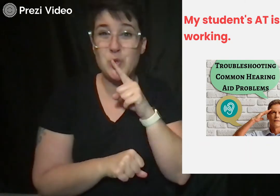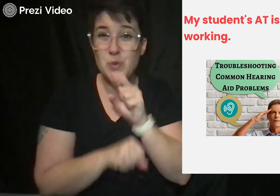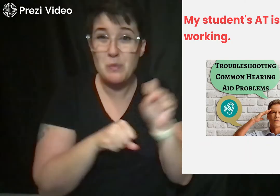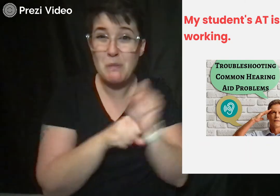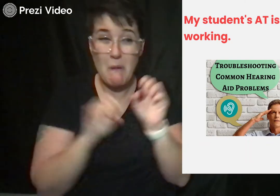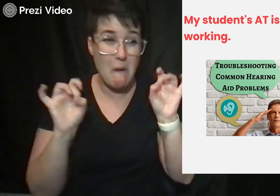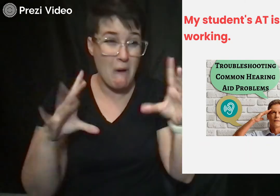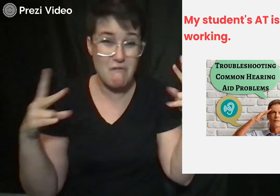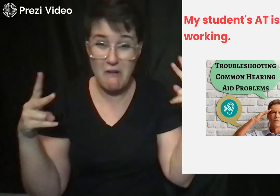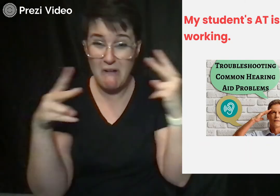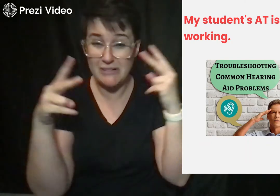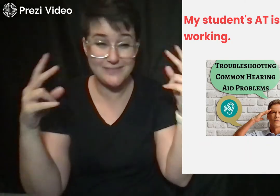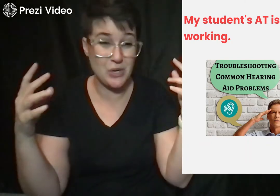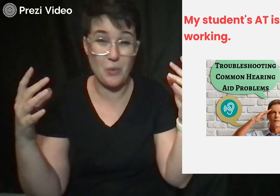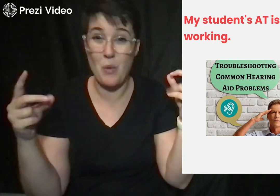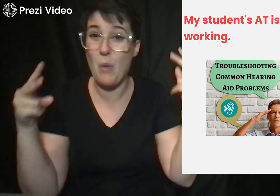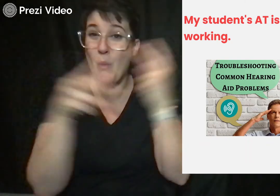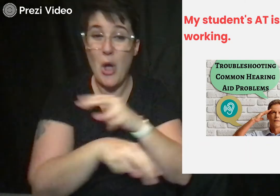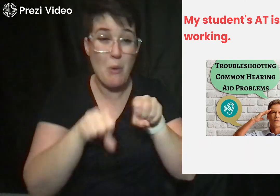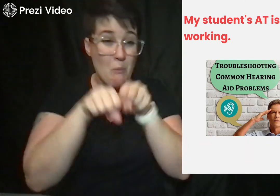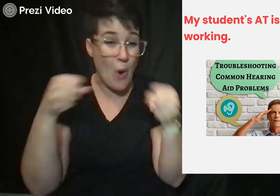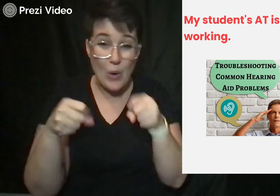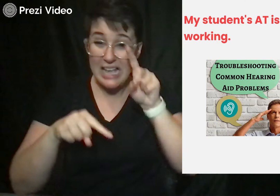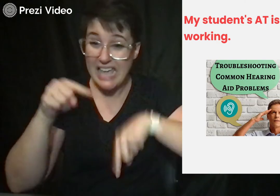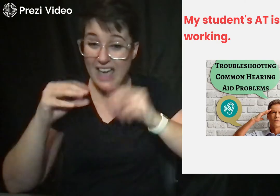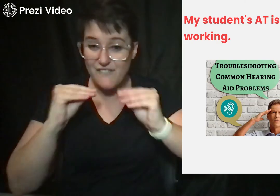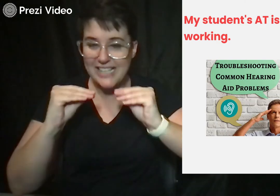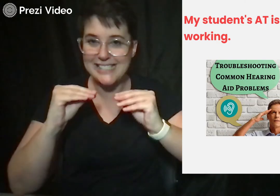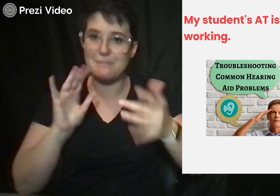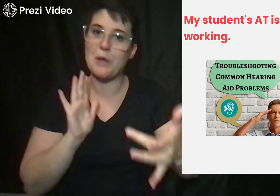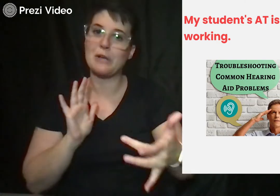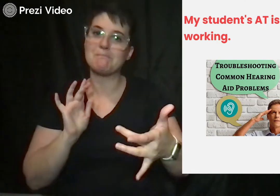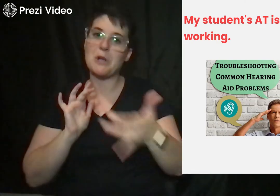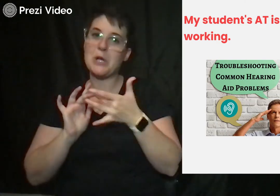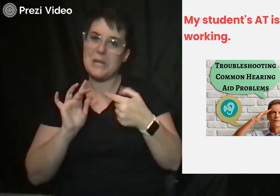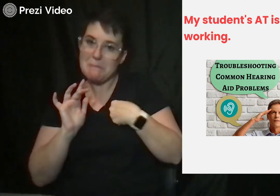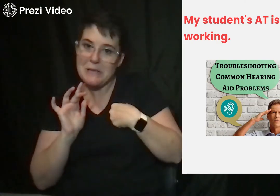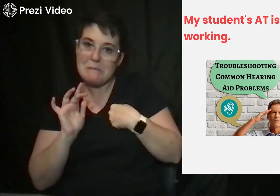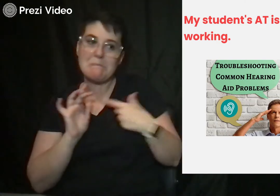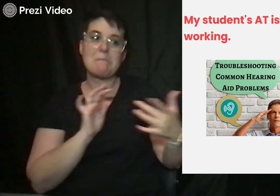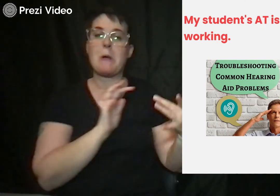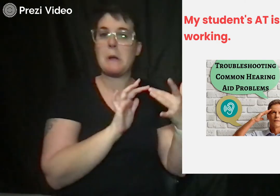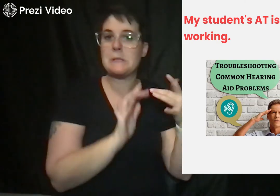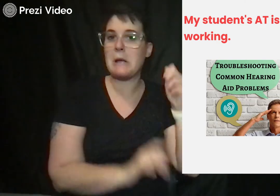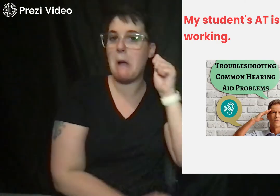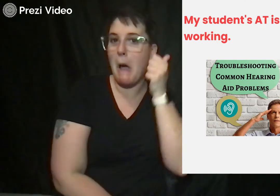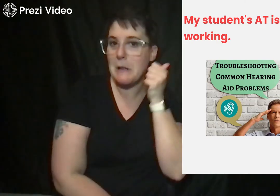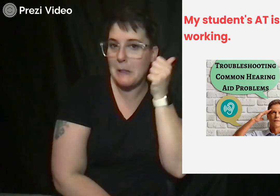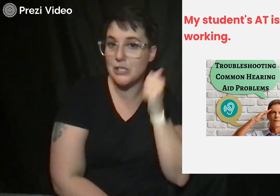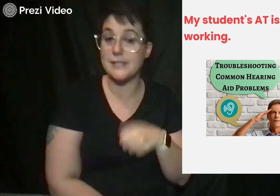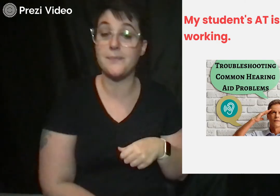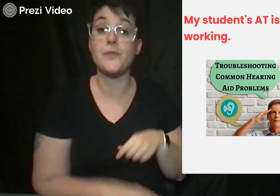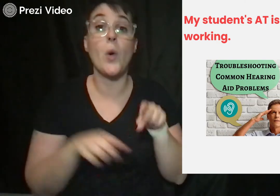If things go sideways, you can always contact me or the audiologist.